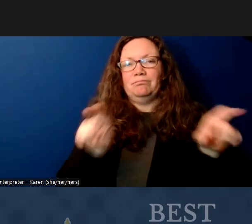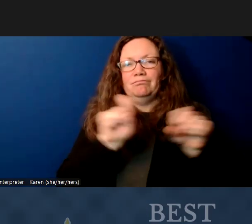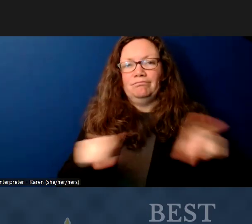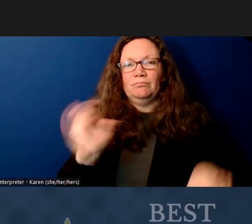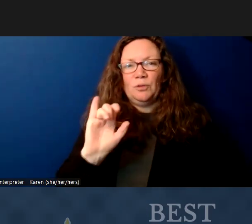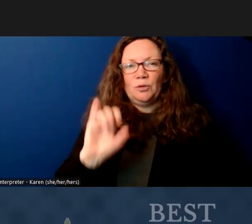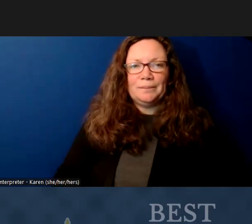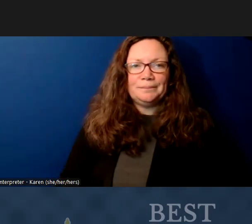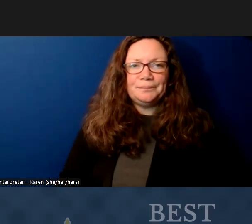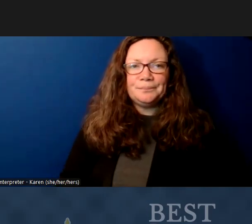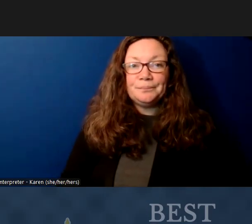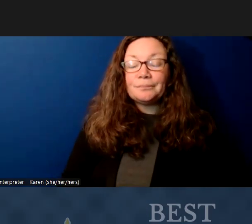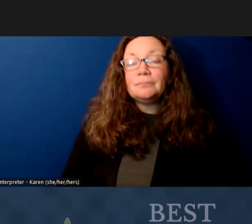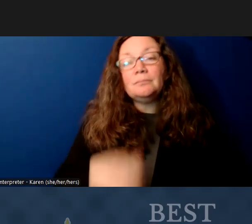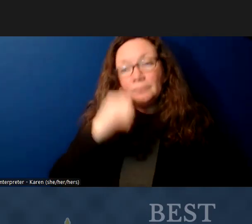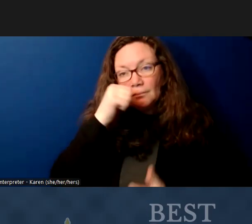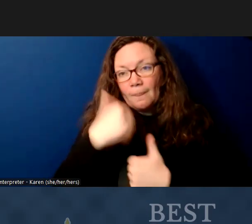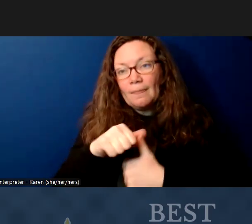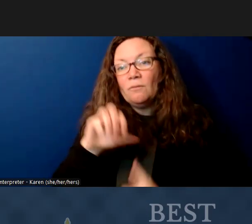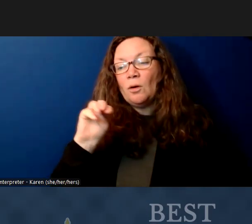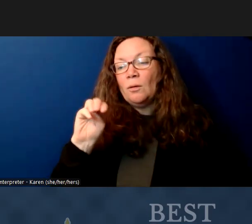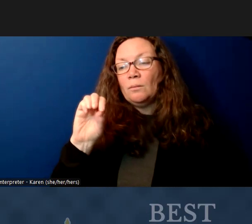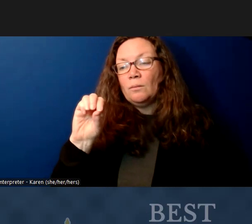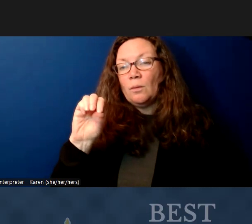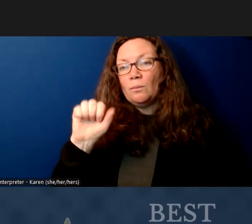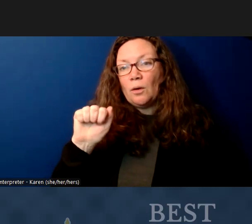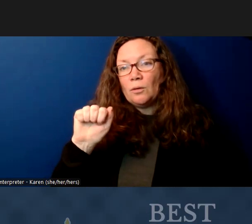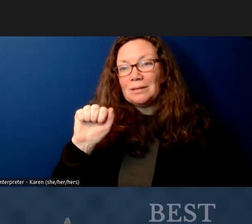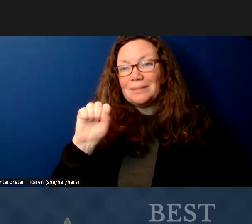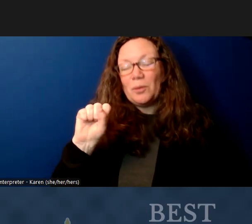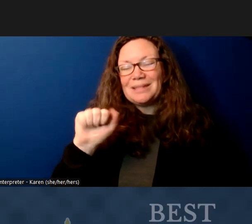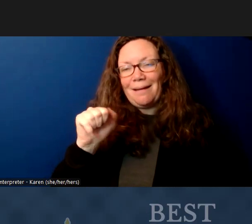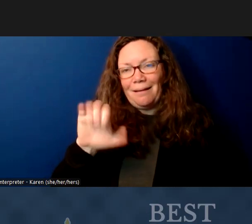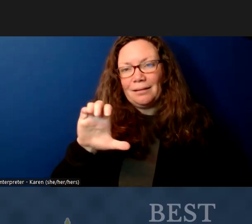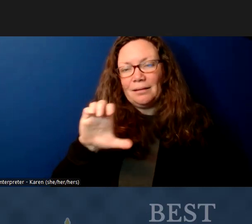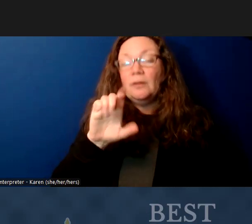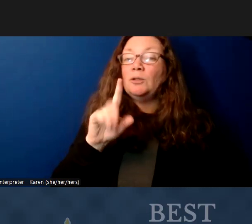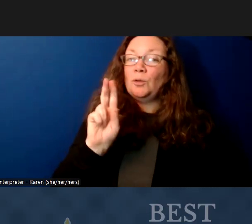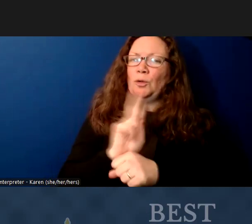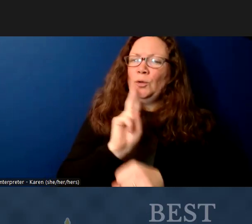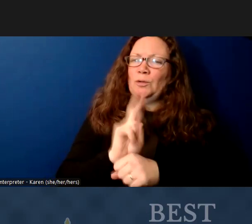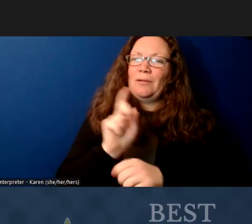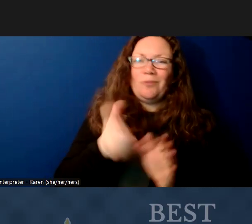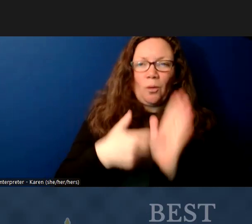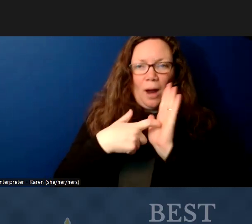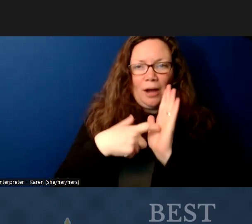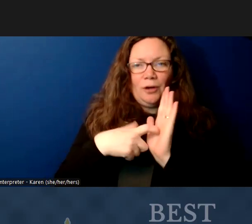There are some requirements for the browser, and we have put a list here to check if your browser meets the requirement of mosaic.